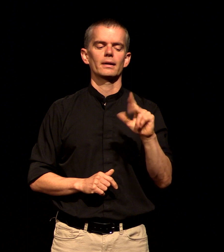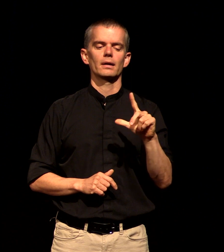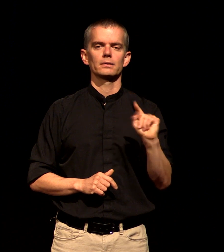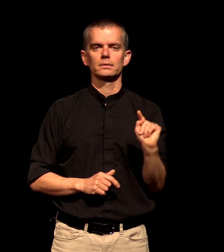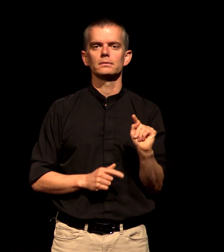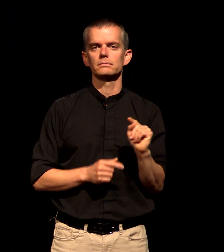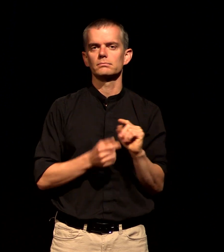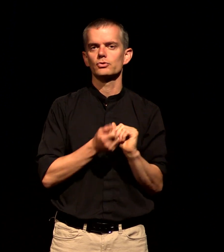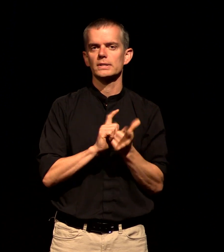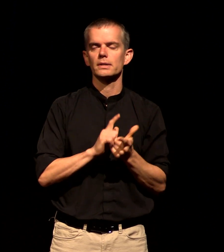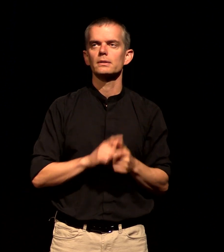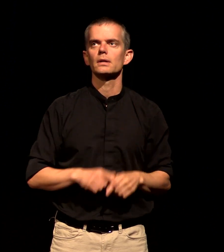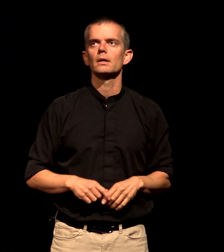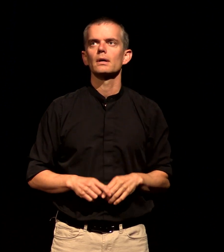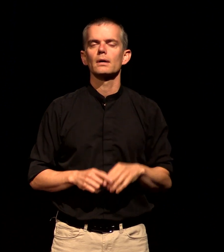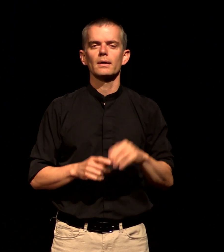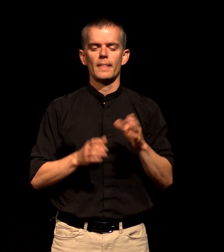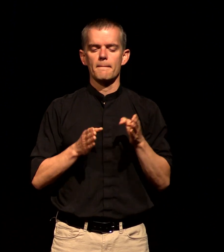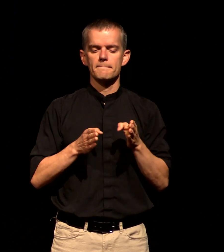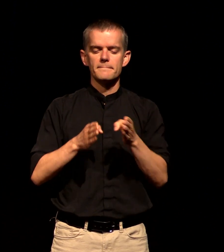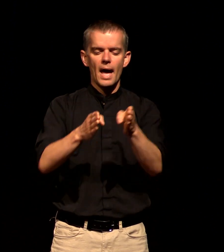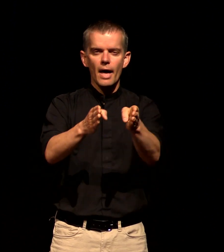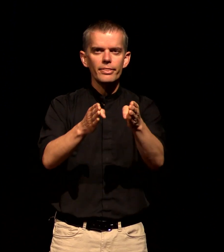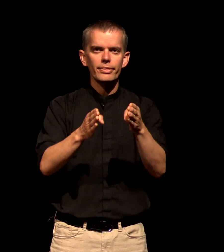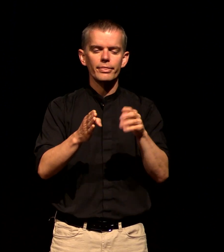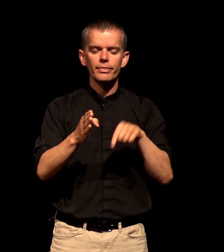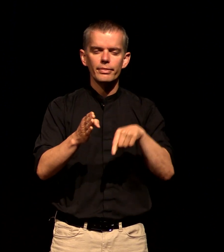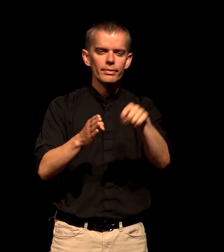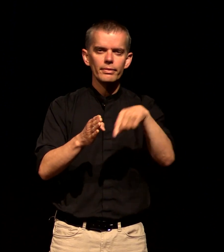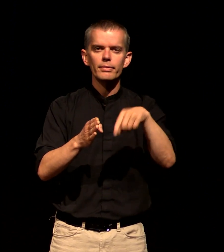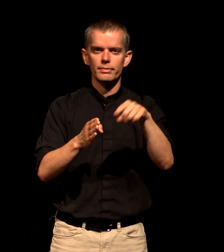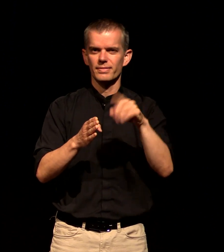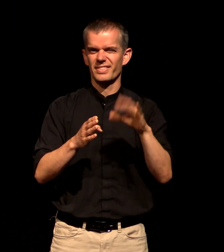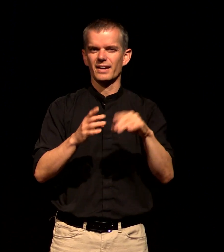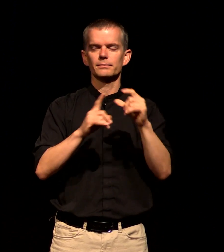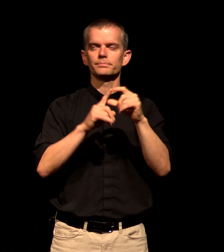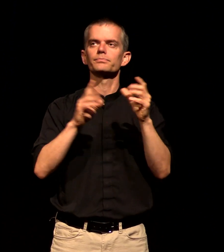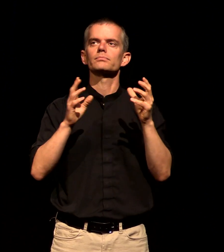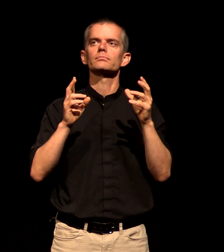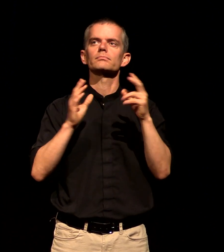NLT. You've heard me already use this word path and pathway, your